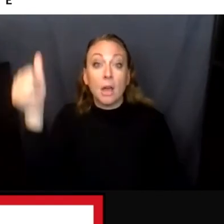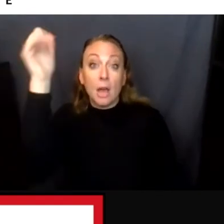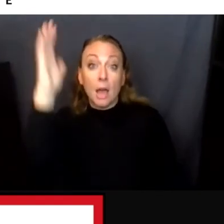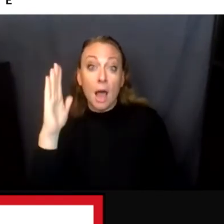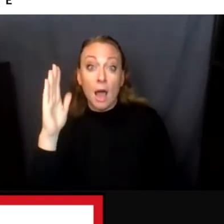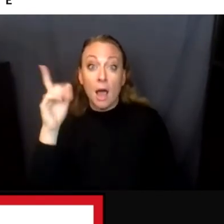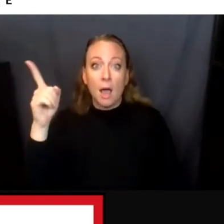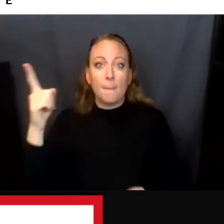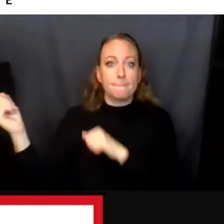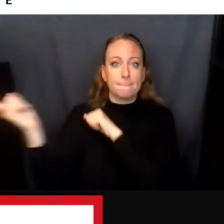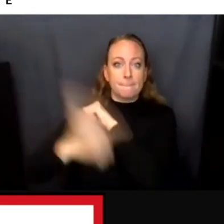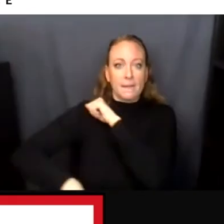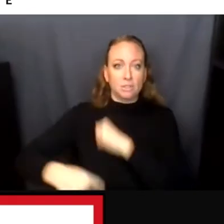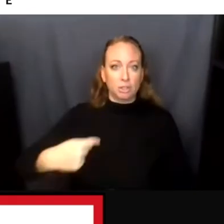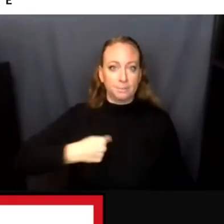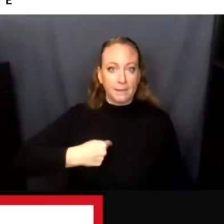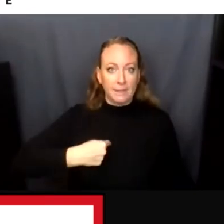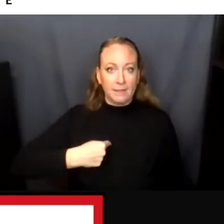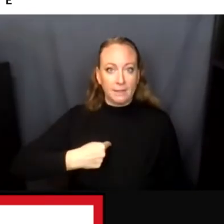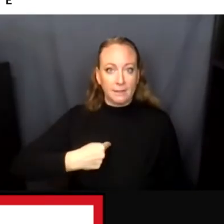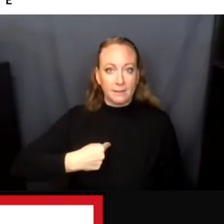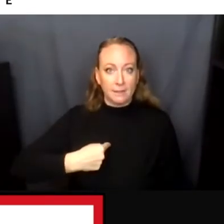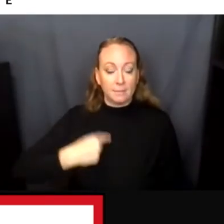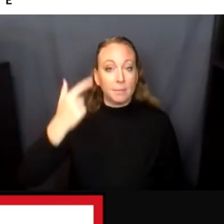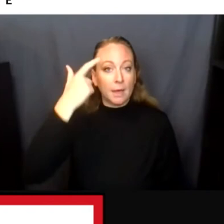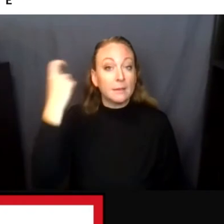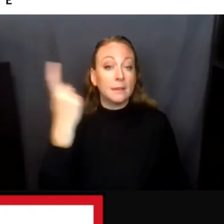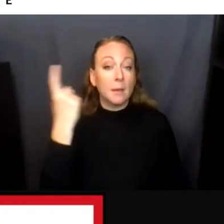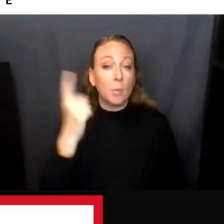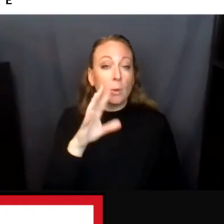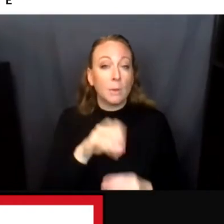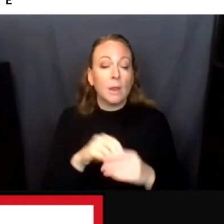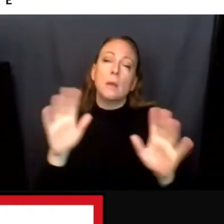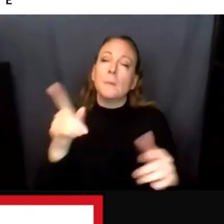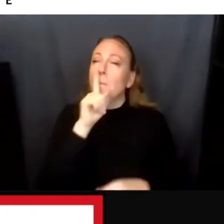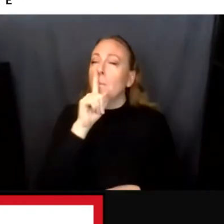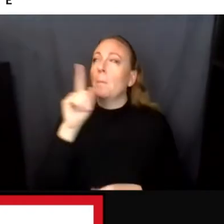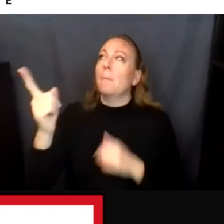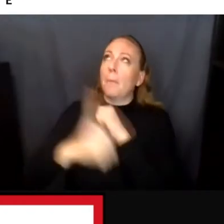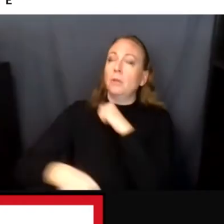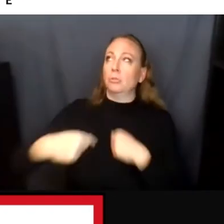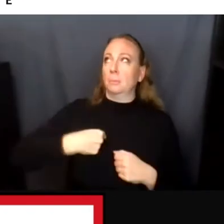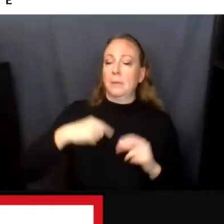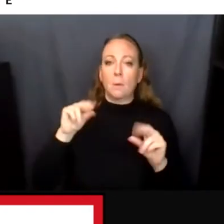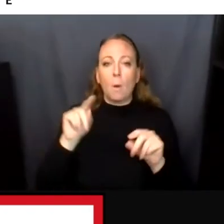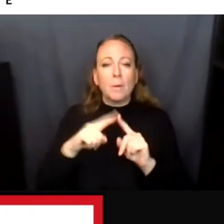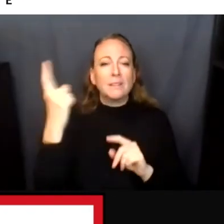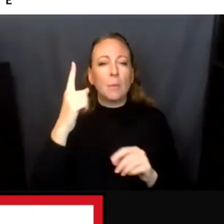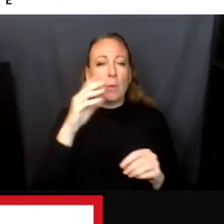because somebody in the family, not necessarily me, but somebody in the family committed a major sin.